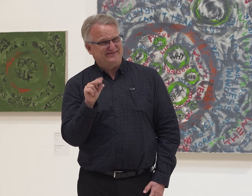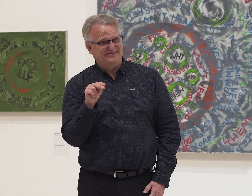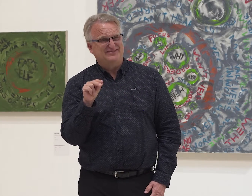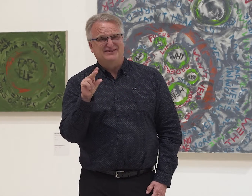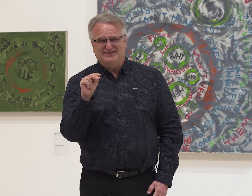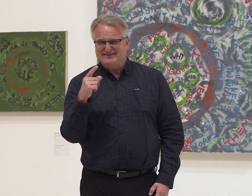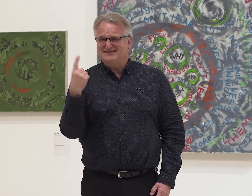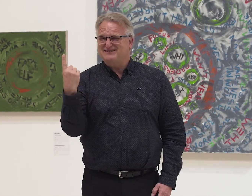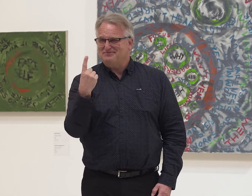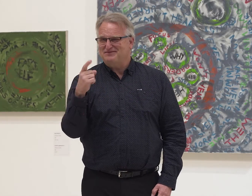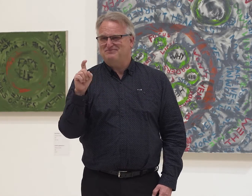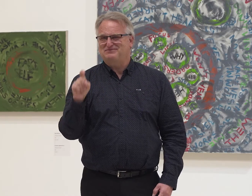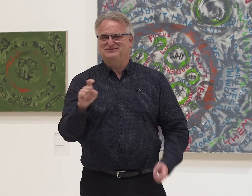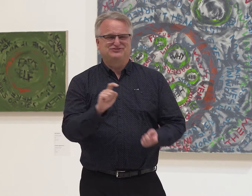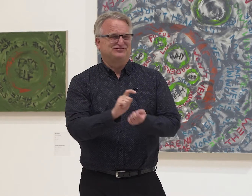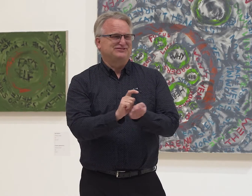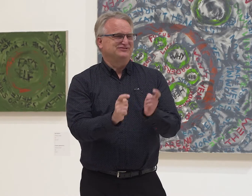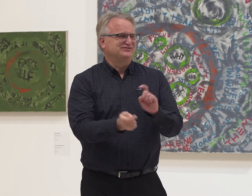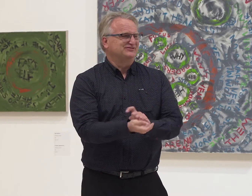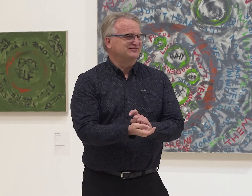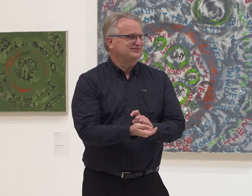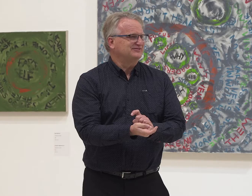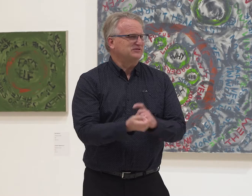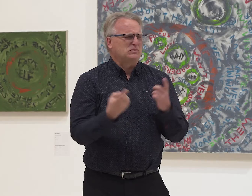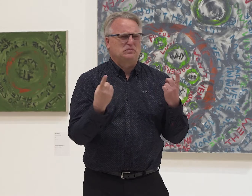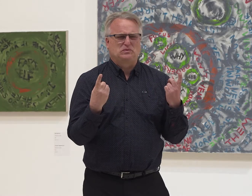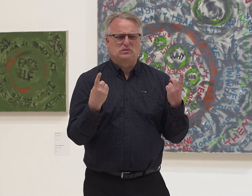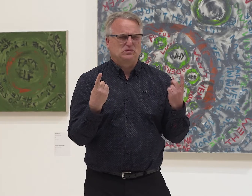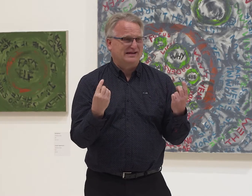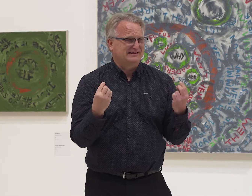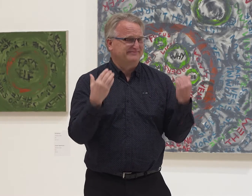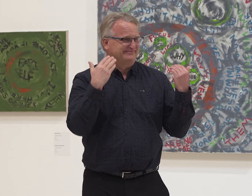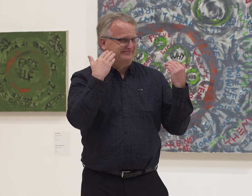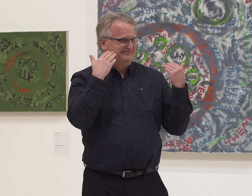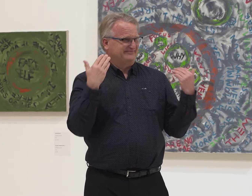And my work tells me that no, that we have to consider some changes.